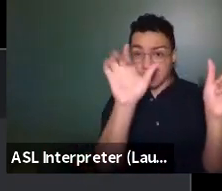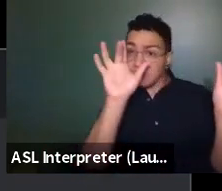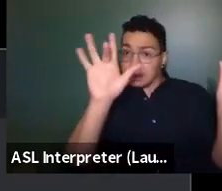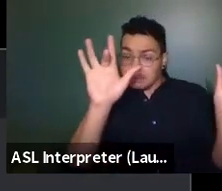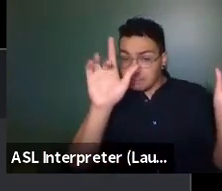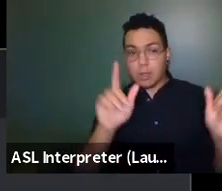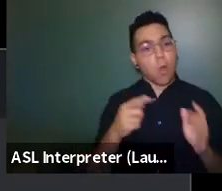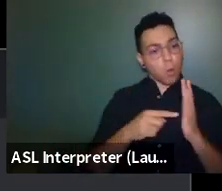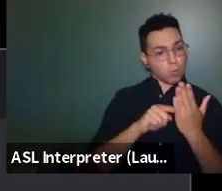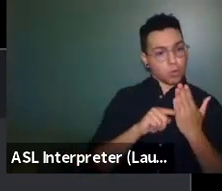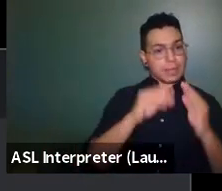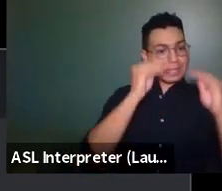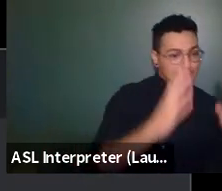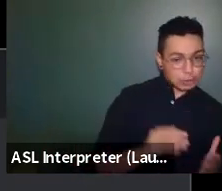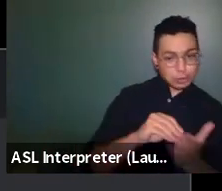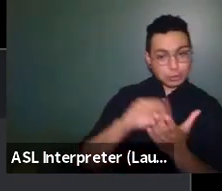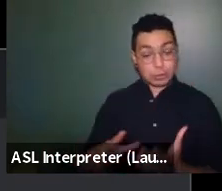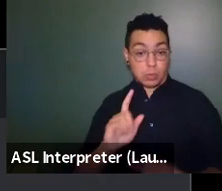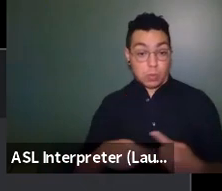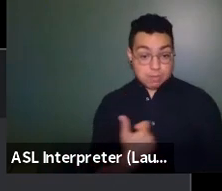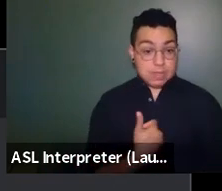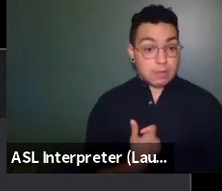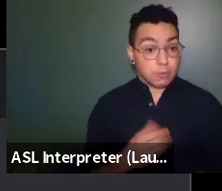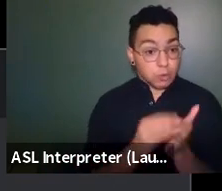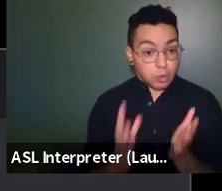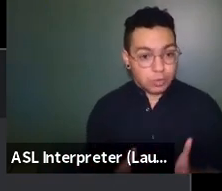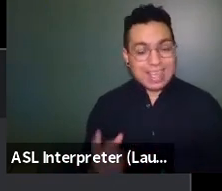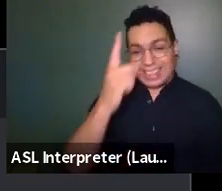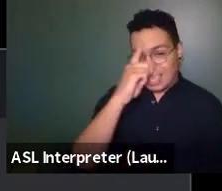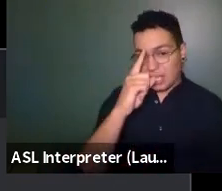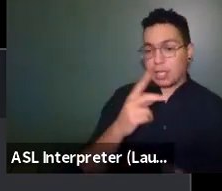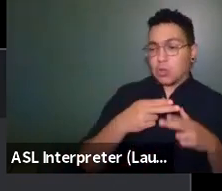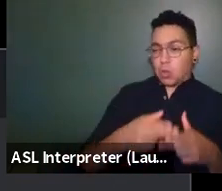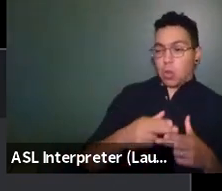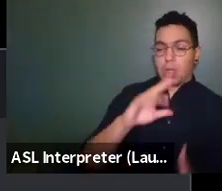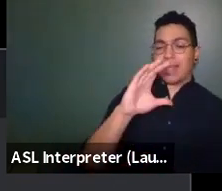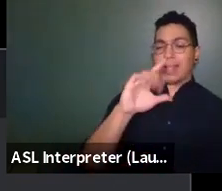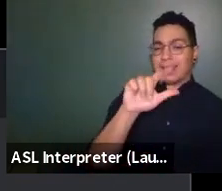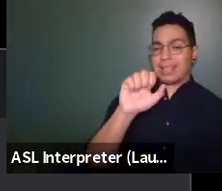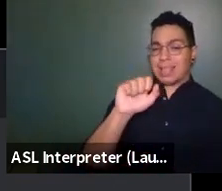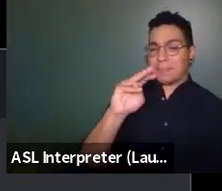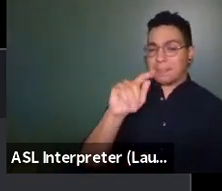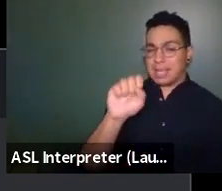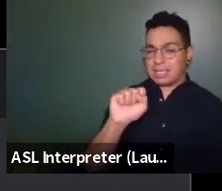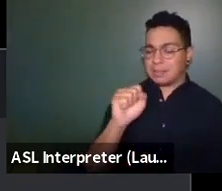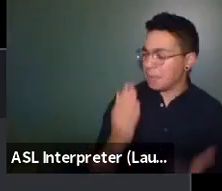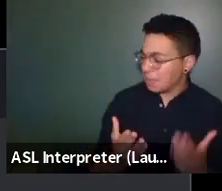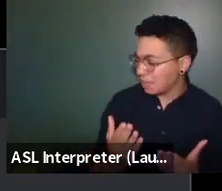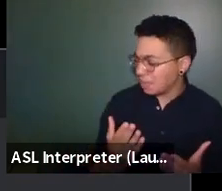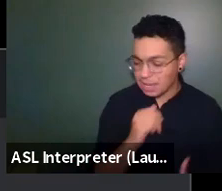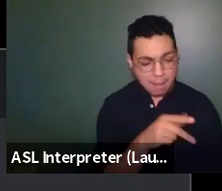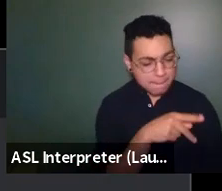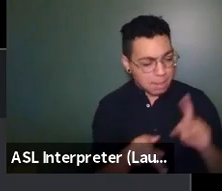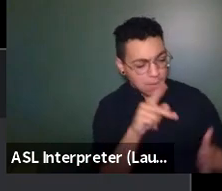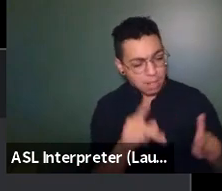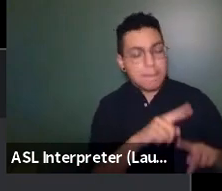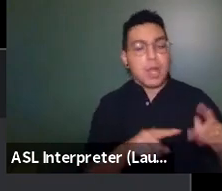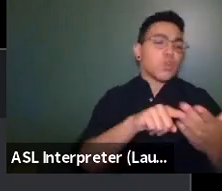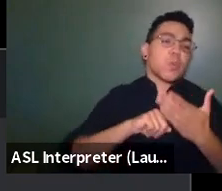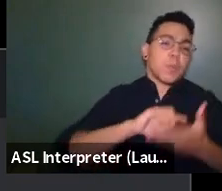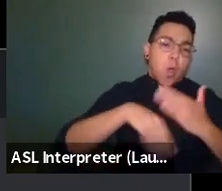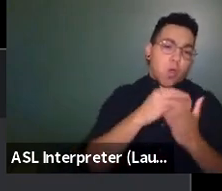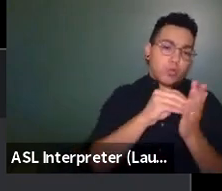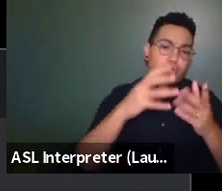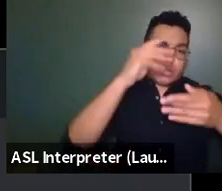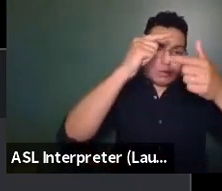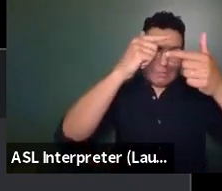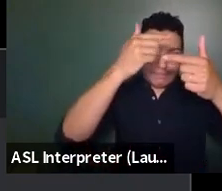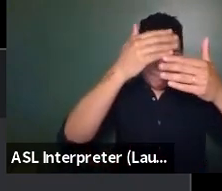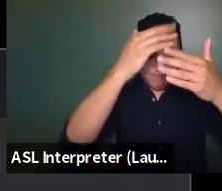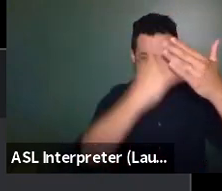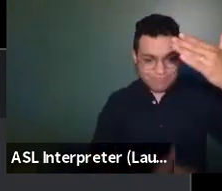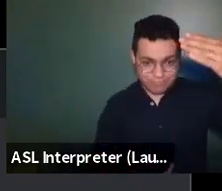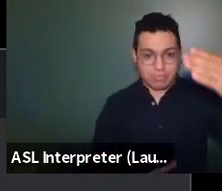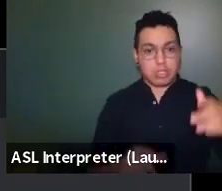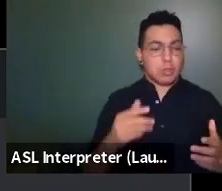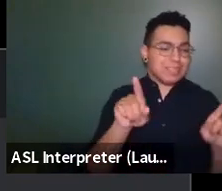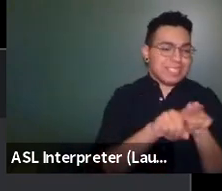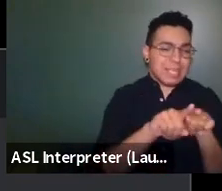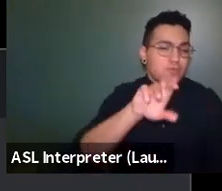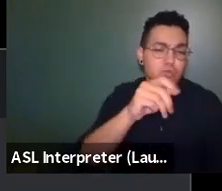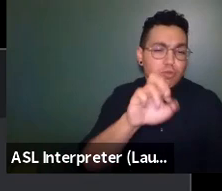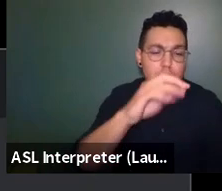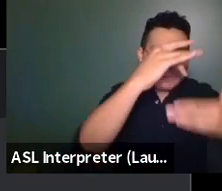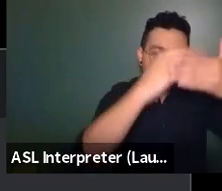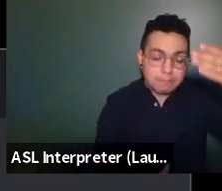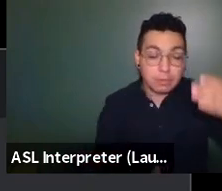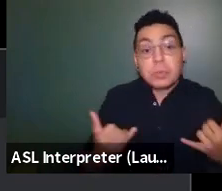ESD 112 - Katherine Livick: When I'm a student viewing this, I believe it's called classmates. I don't, I don't know if it says people, but it just shows me, my fellow students, it just like I would see this roster. So I don't have any students in here. But if I did there would be a list.